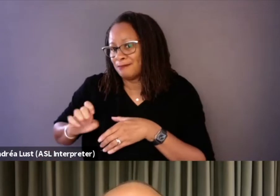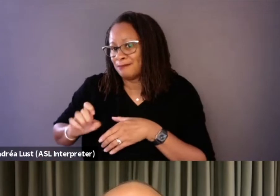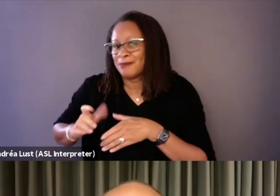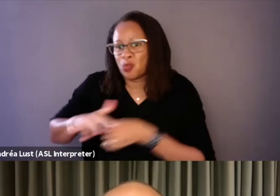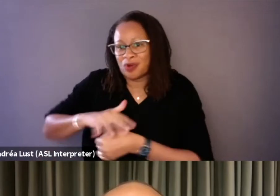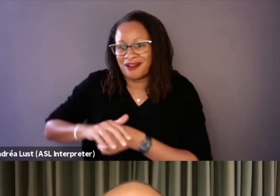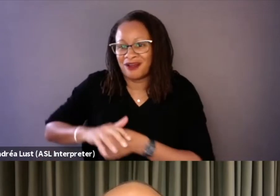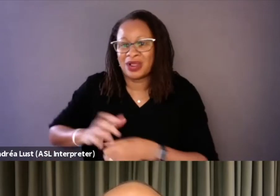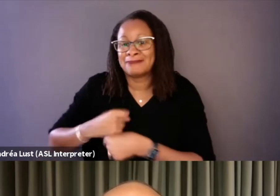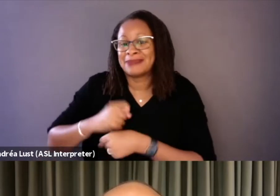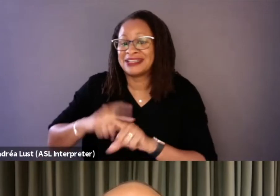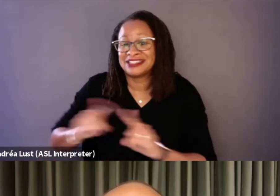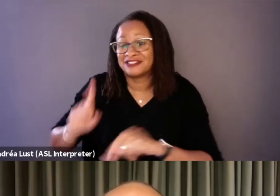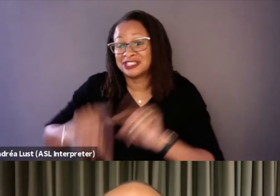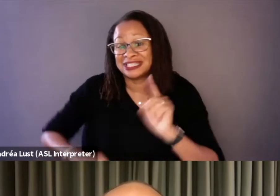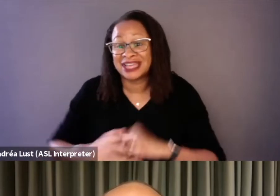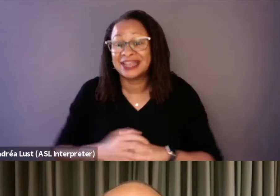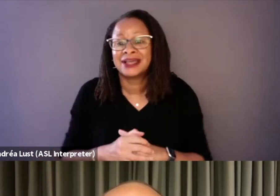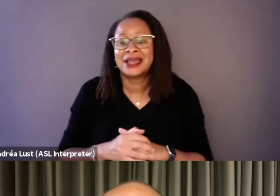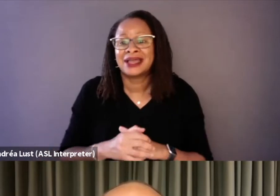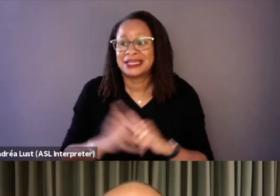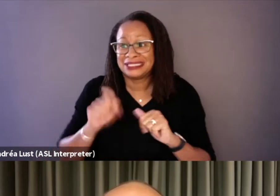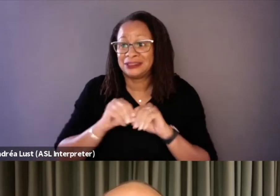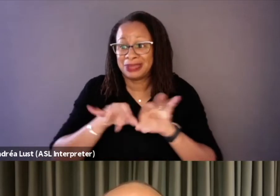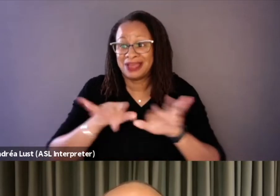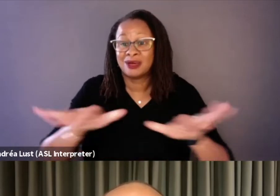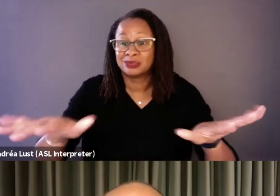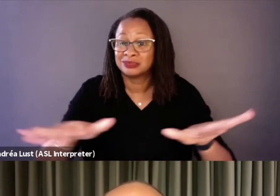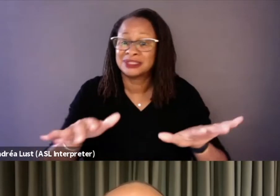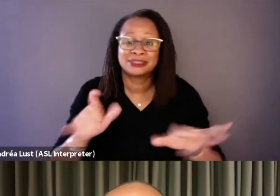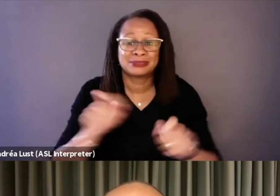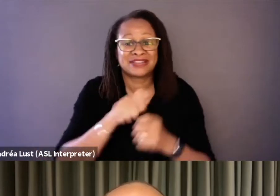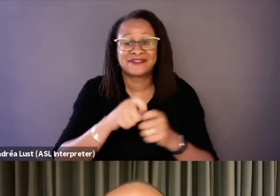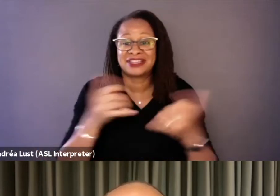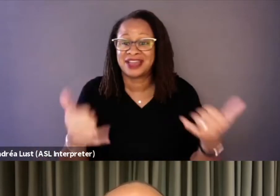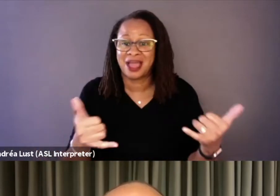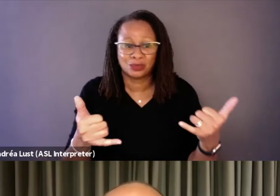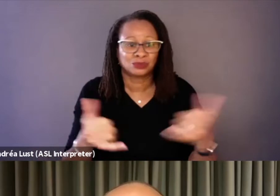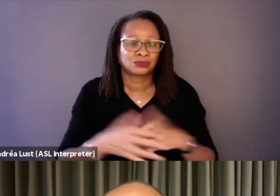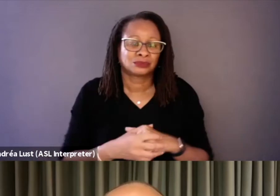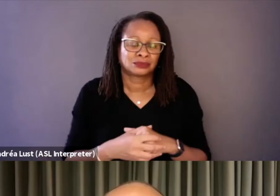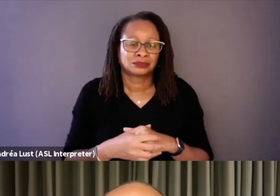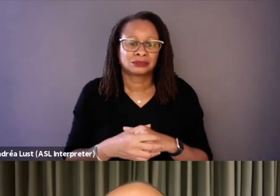It's certainly not in the world we have now. Like you mentioned, Peter, wanted to get to him at some point.